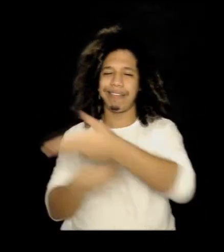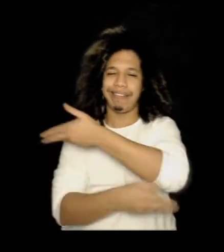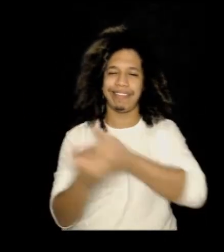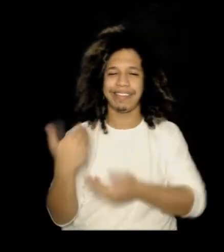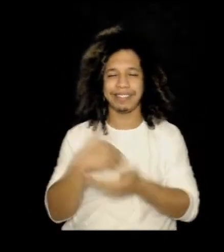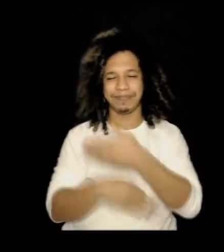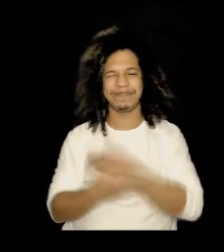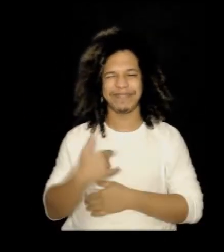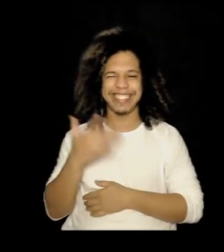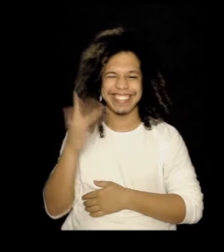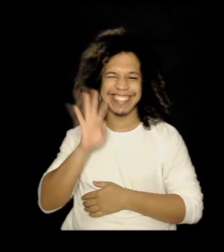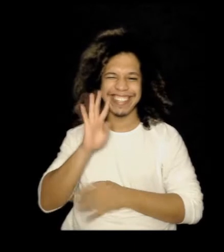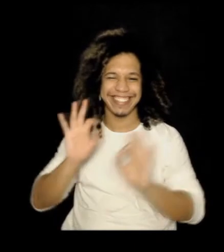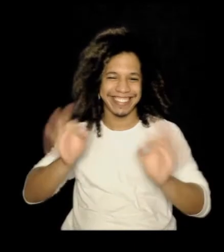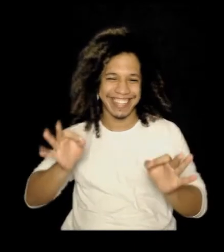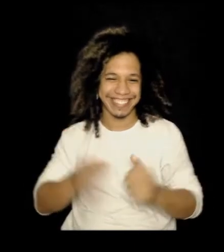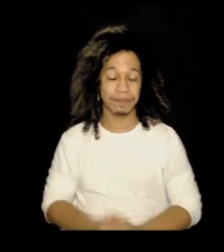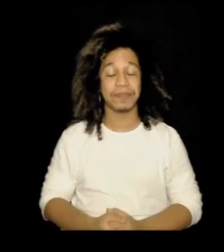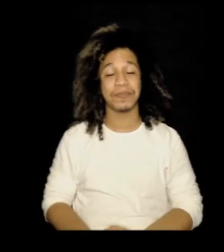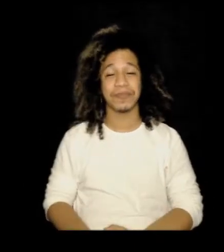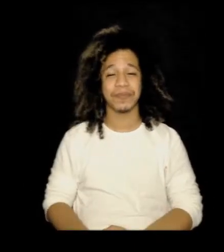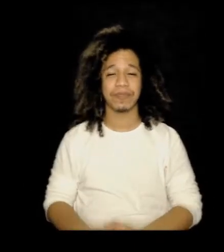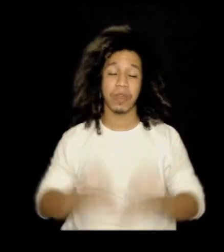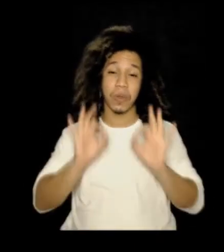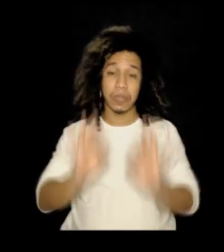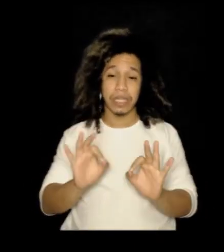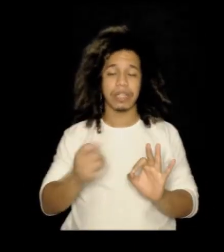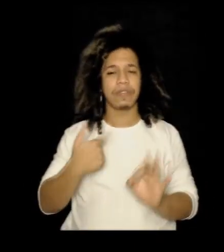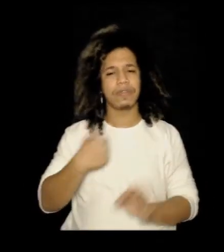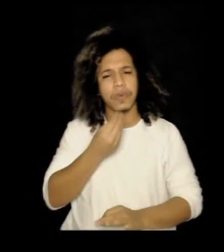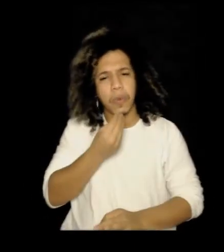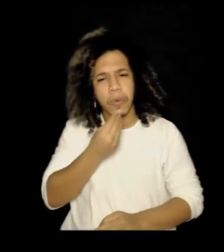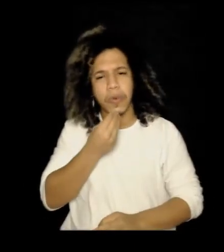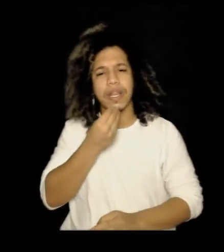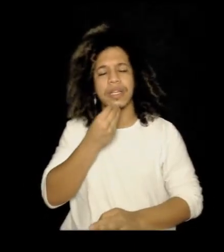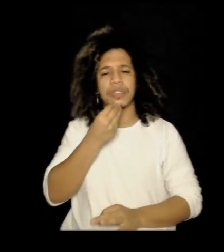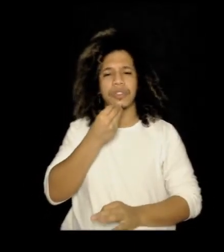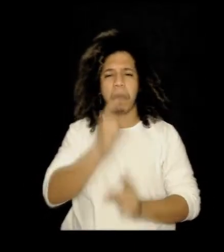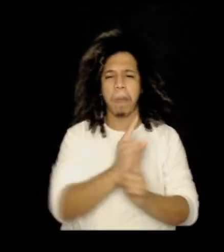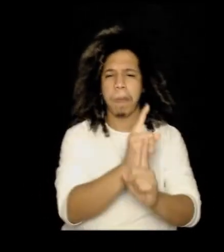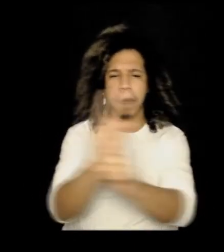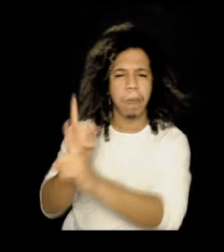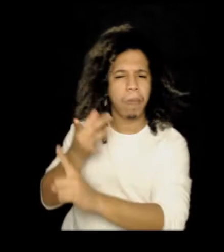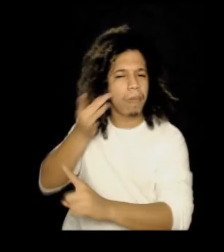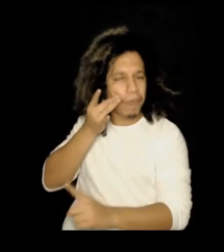one another and enjoy each other’s company over a warm cup of coffee! I am sure we will have the